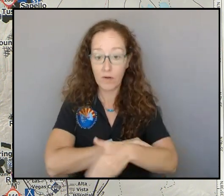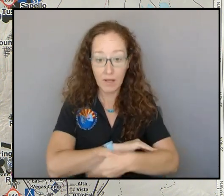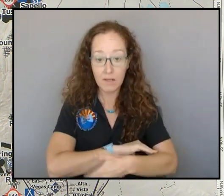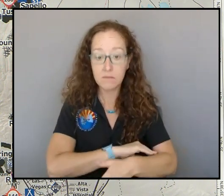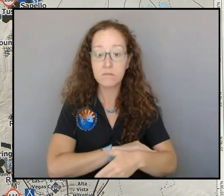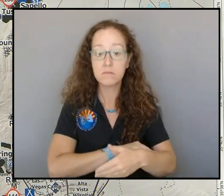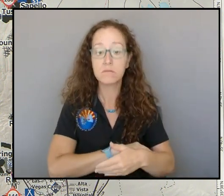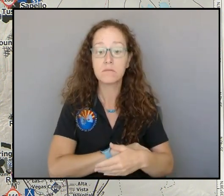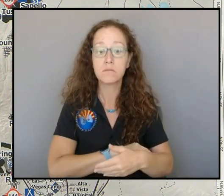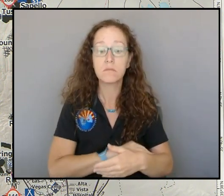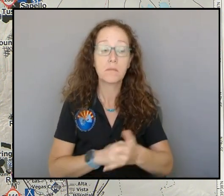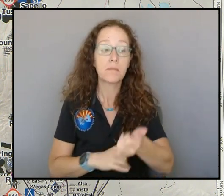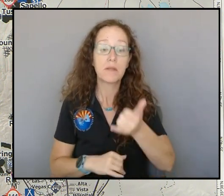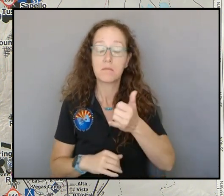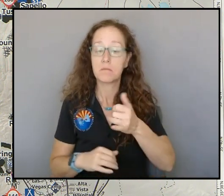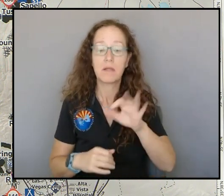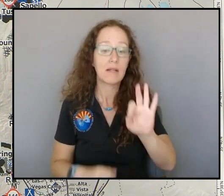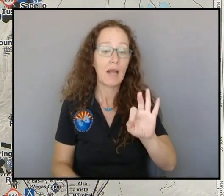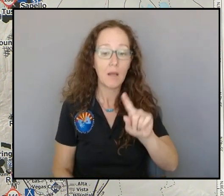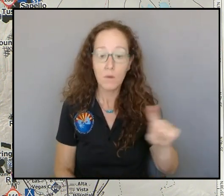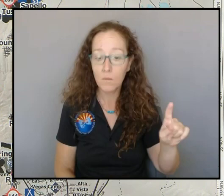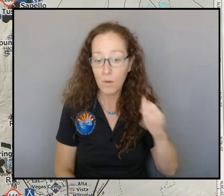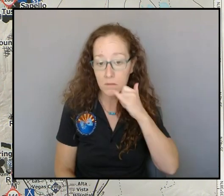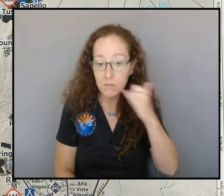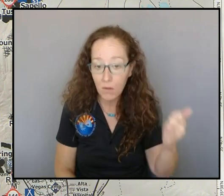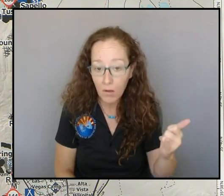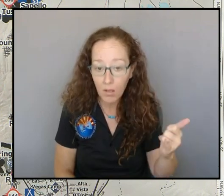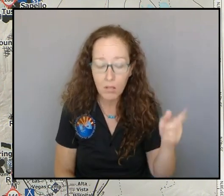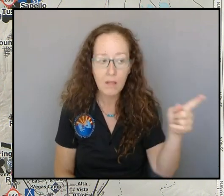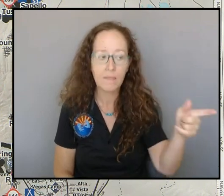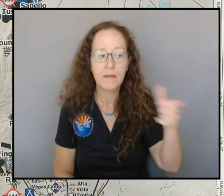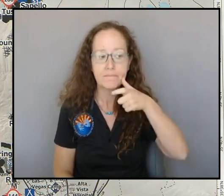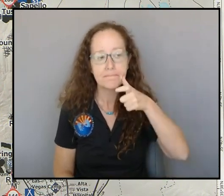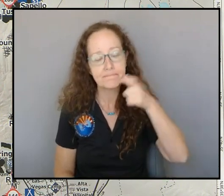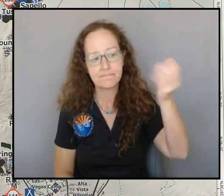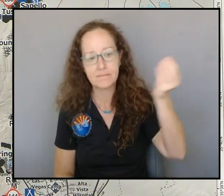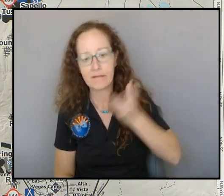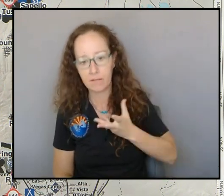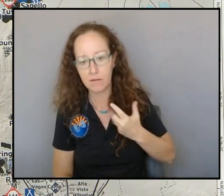call 9-1-1 and those folks will get us the information and we can go out and handle those calls. So, we appreciate the